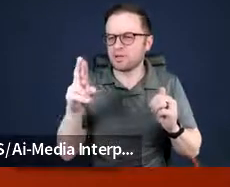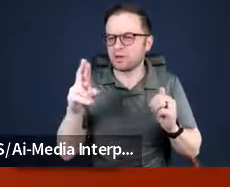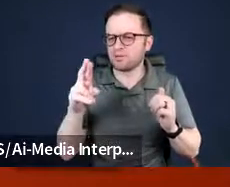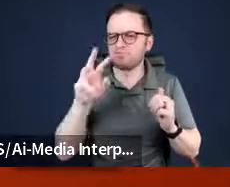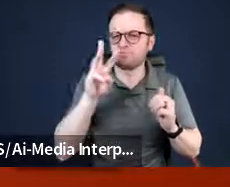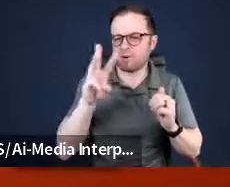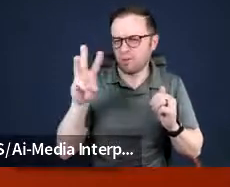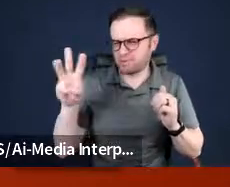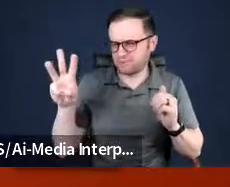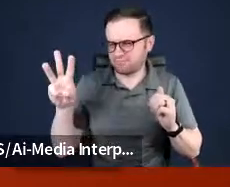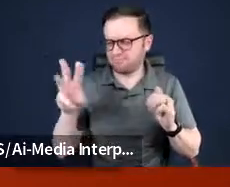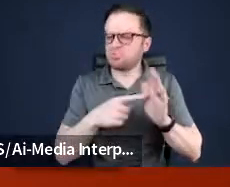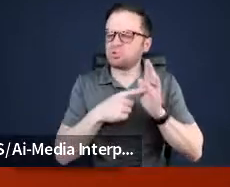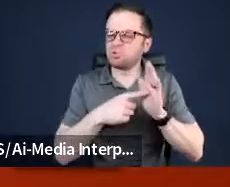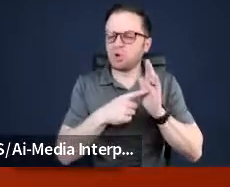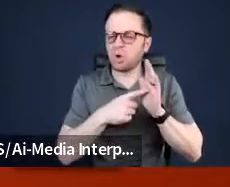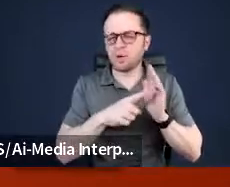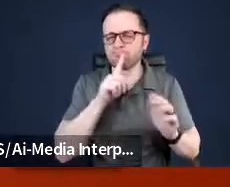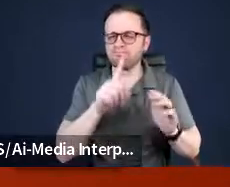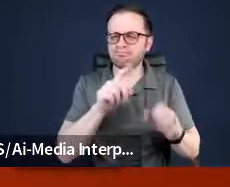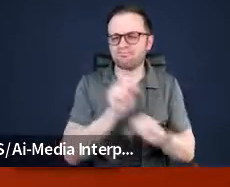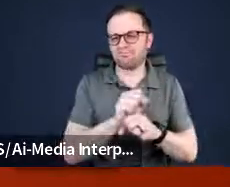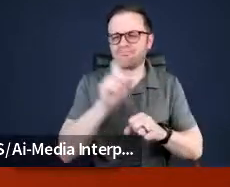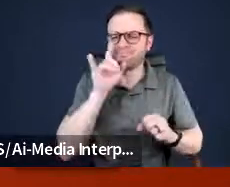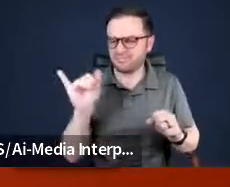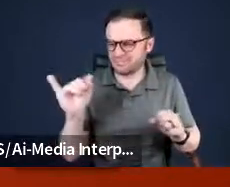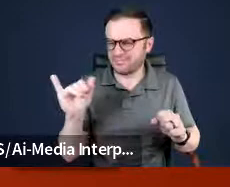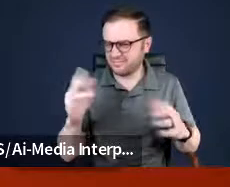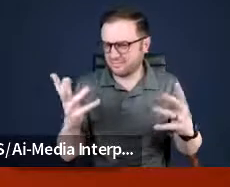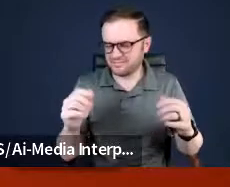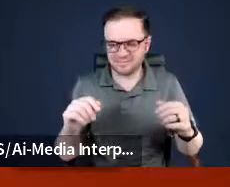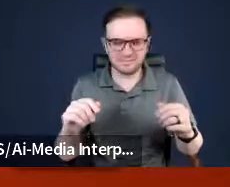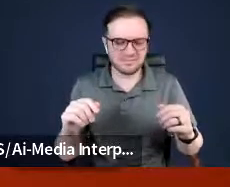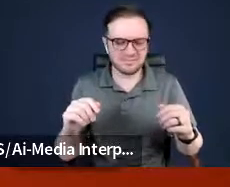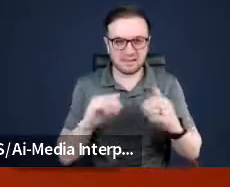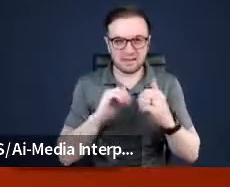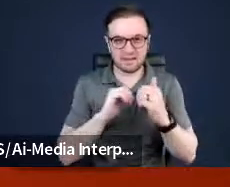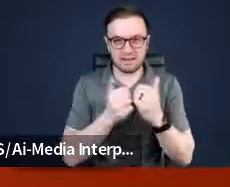the majority of my piece of the presentation here is doing a demonstration of a screen reader